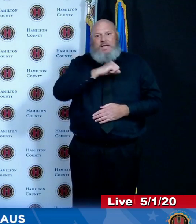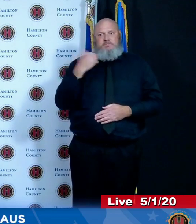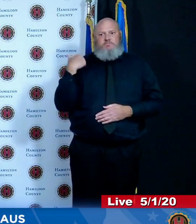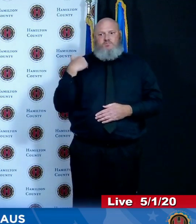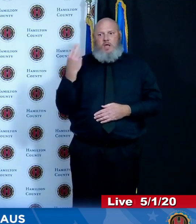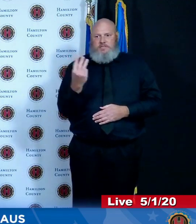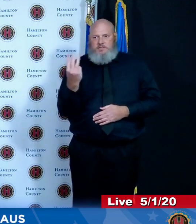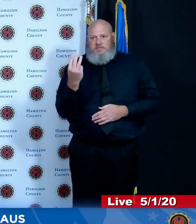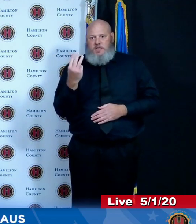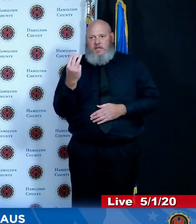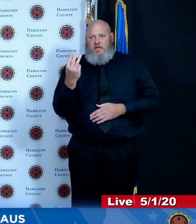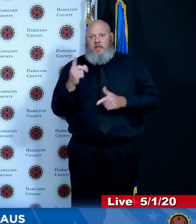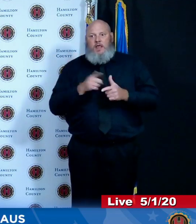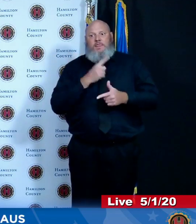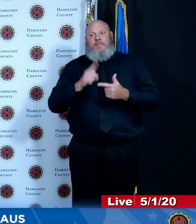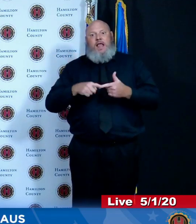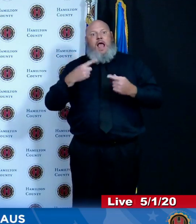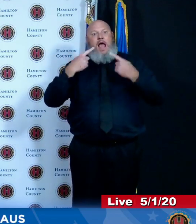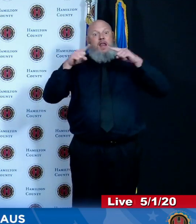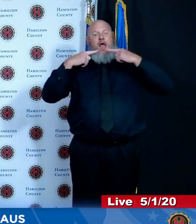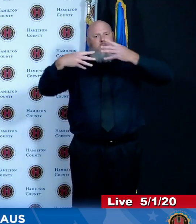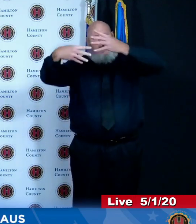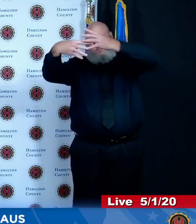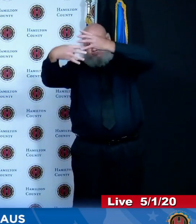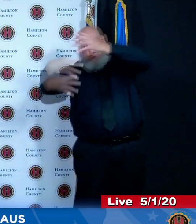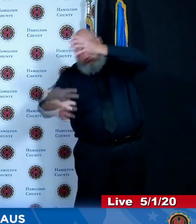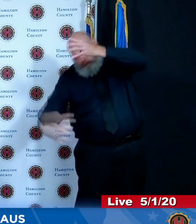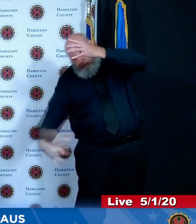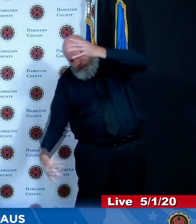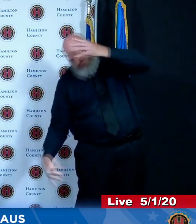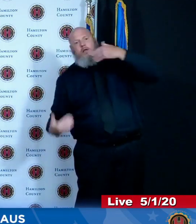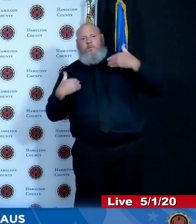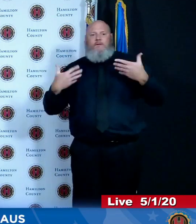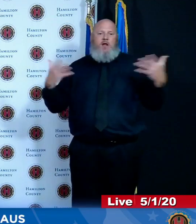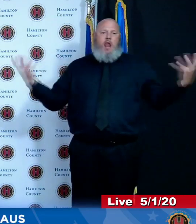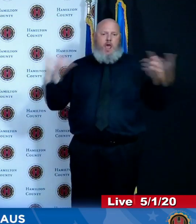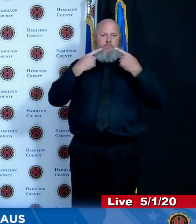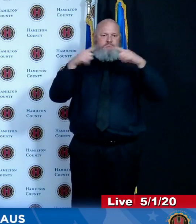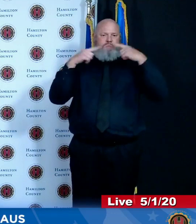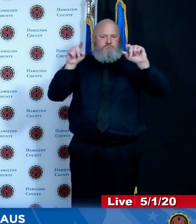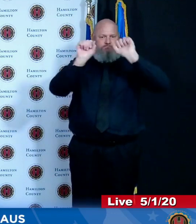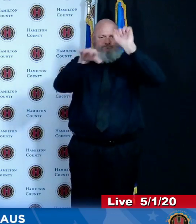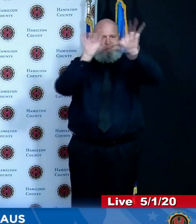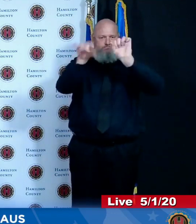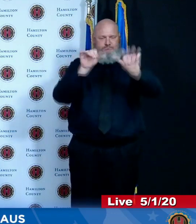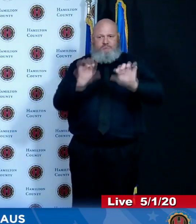since Monday and so we're gonna do some quick updates first off we'd like to